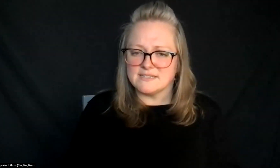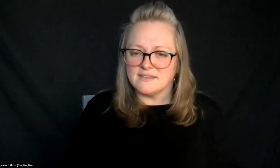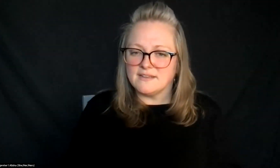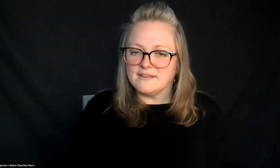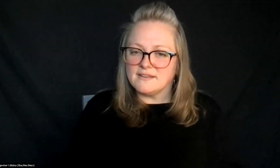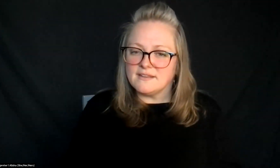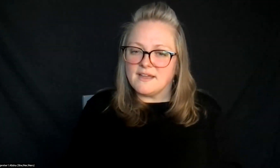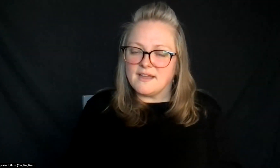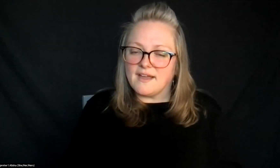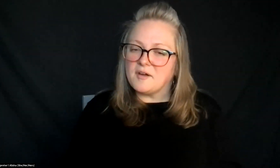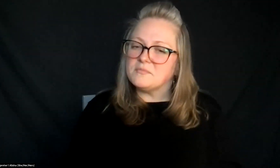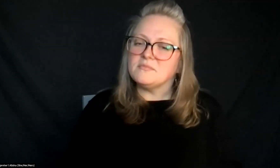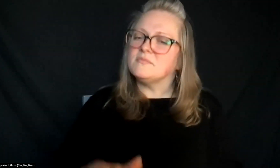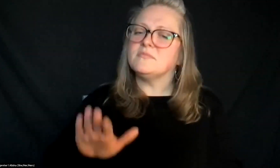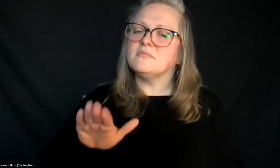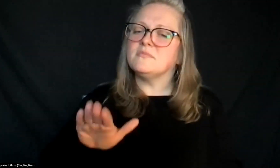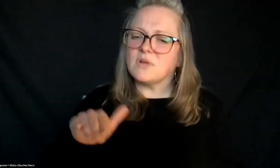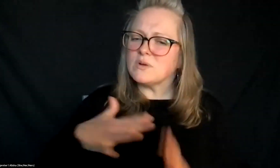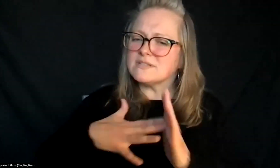WELL. WELL, THANK YOU FOR THAT EXPLANATION.